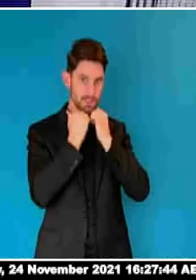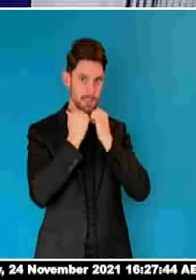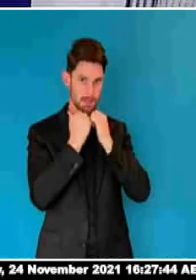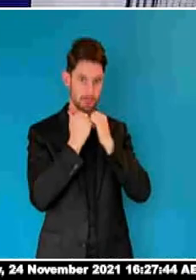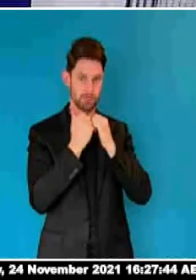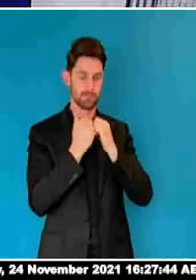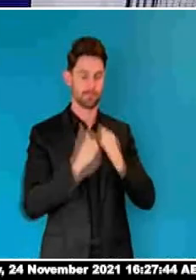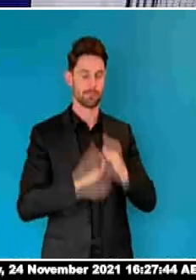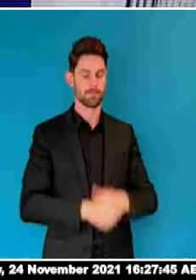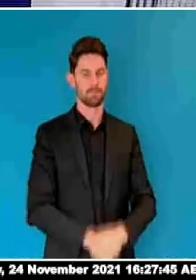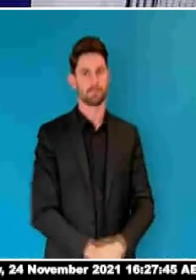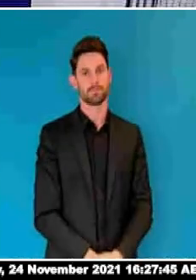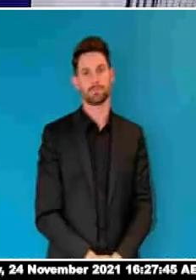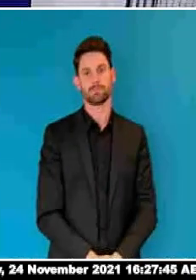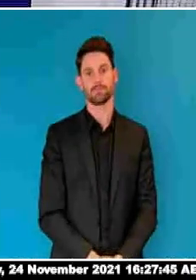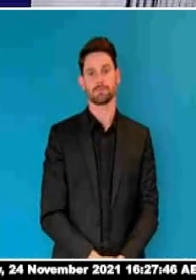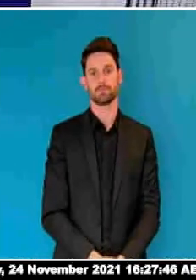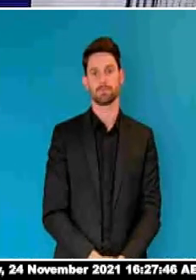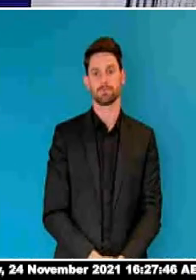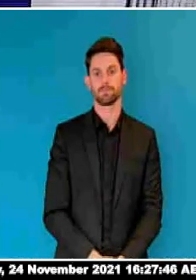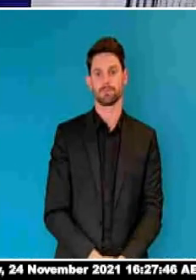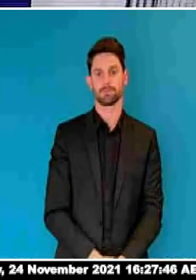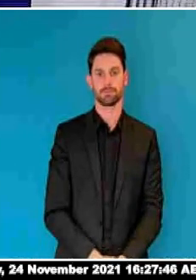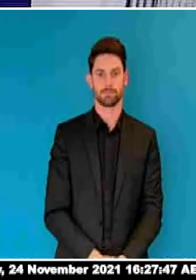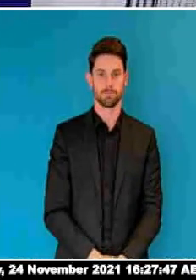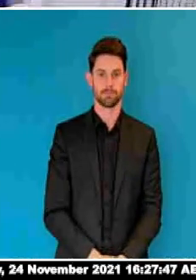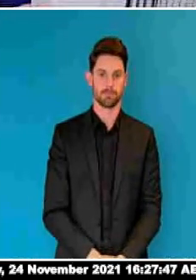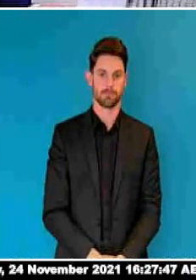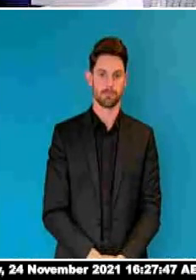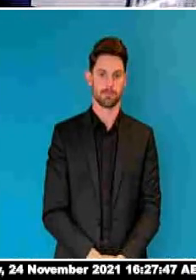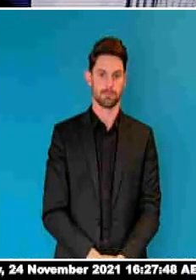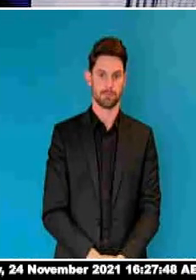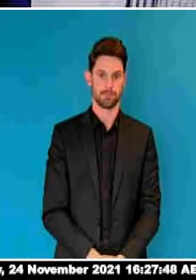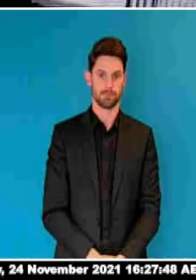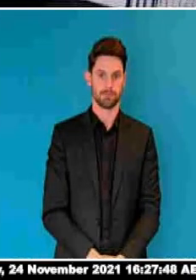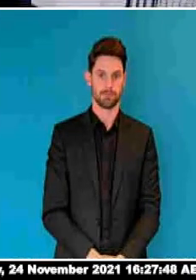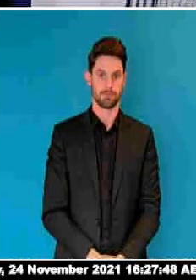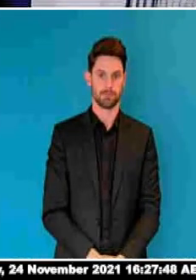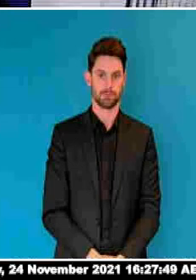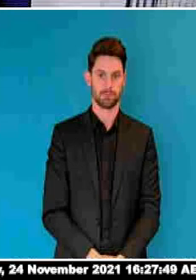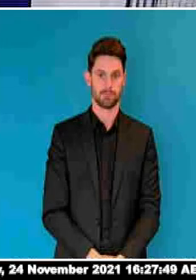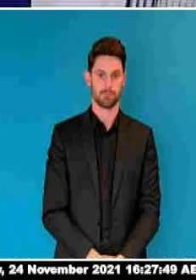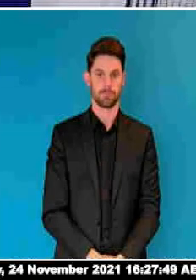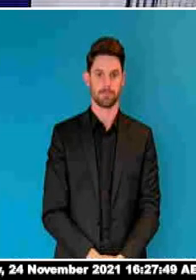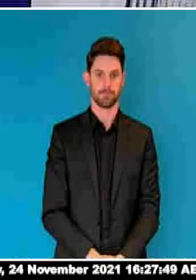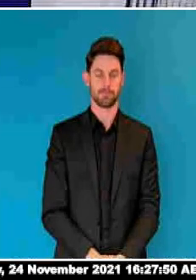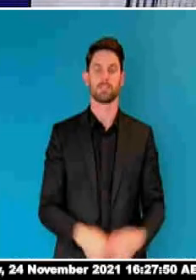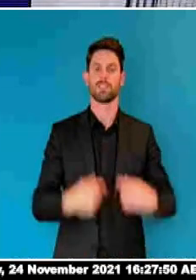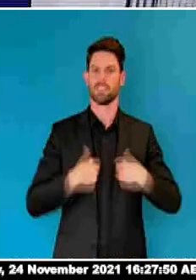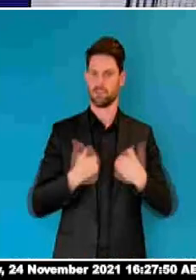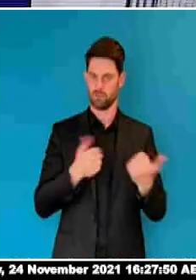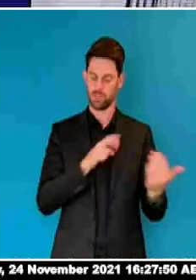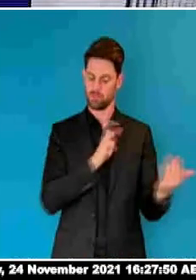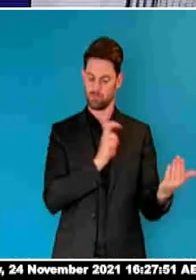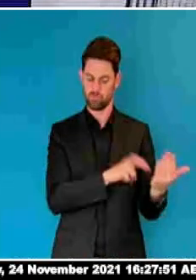which Ms Dowsett has referred, and I have initialled and dated the document that records those documents being admitted into evidence.